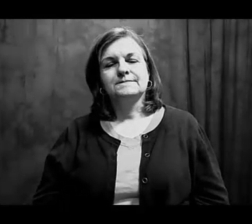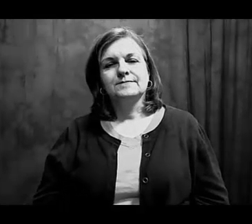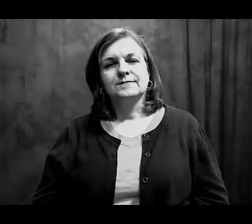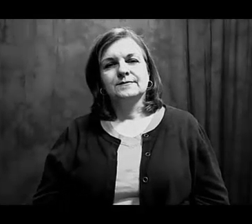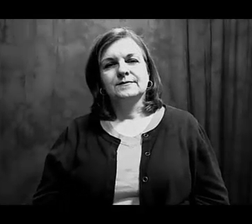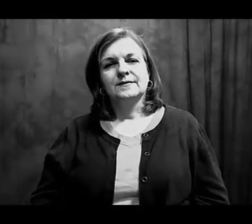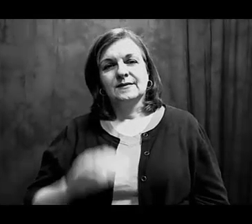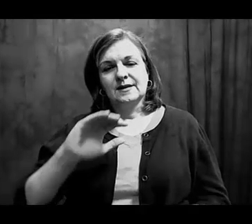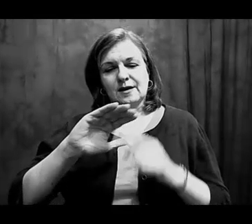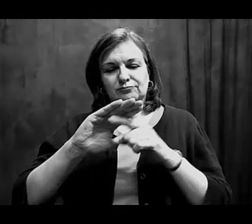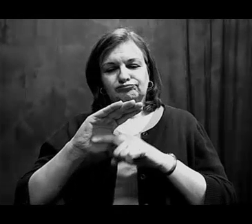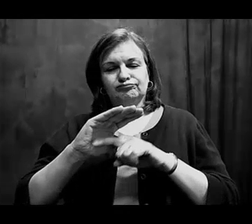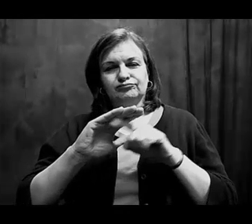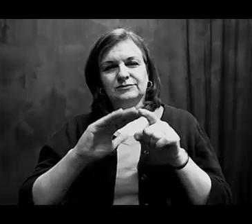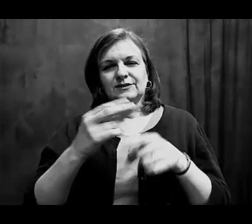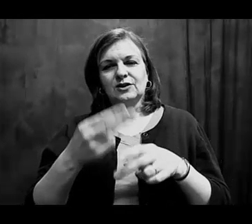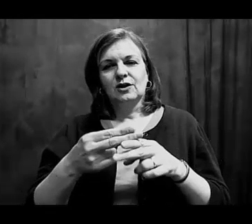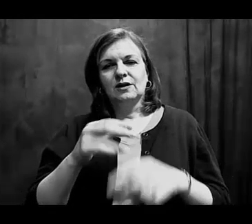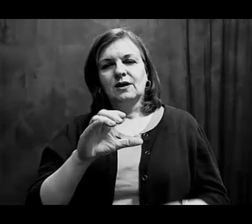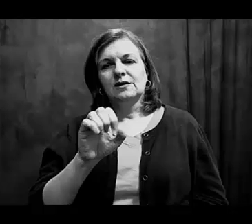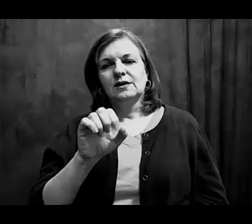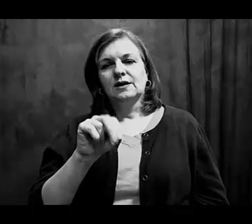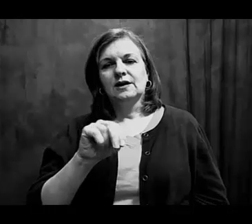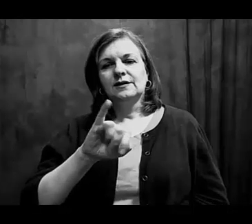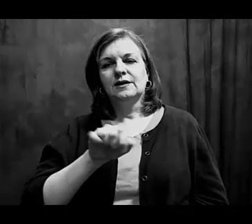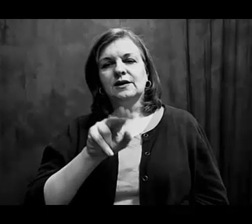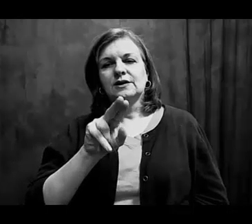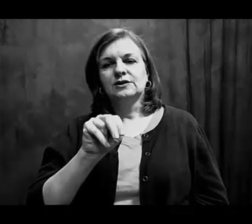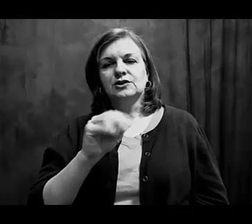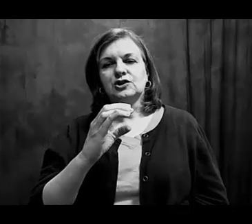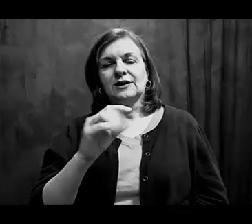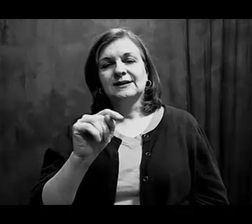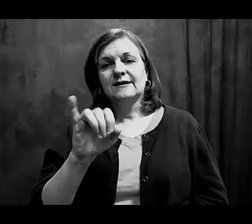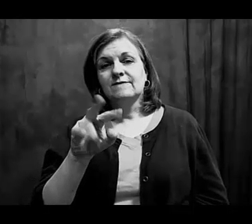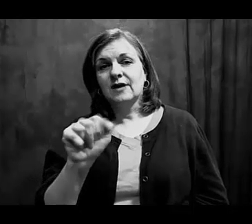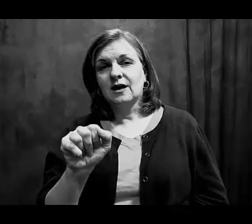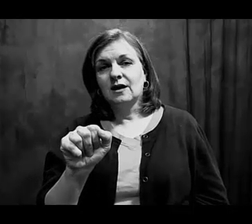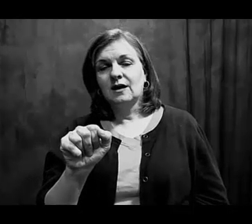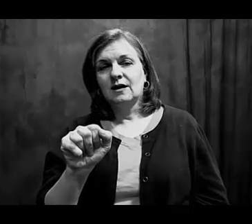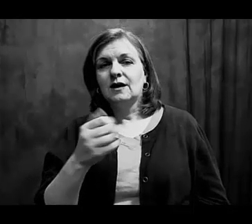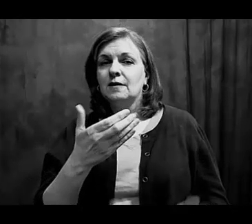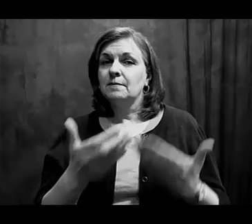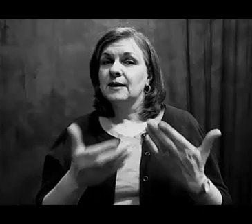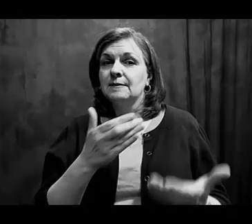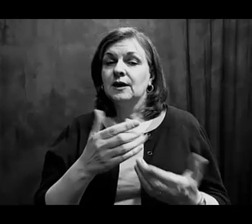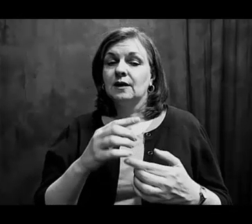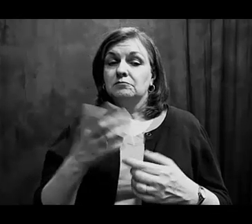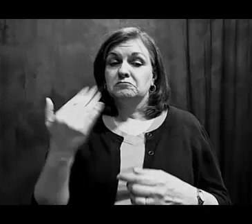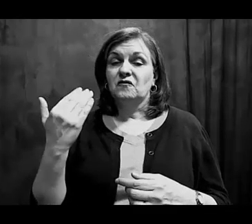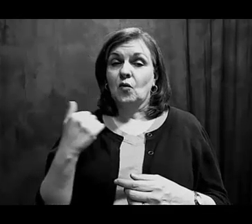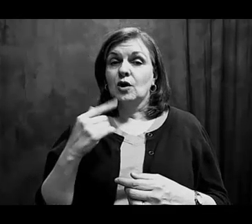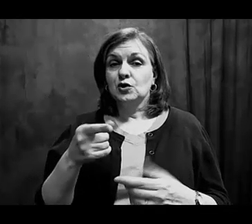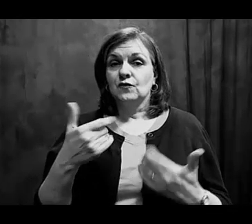we actually see something known as a conjunctiva -- and some of you may have had in your lifetime